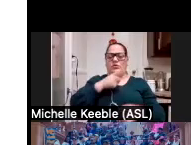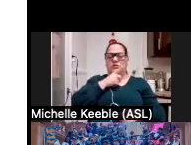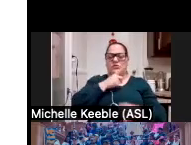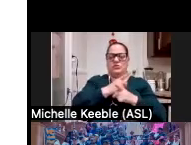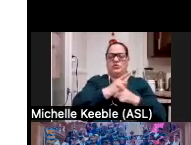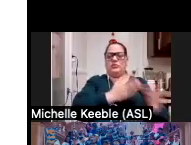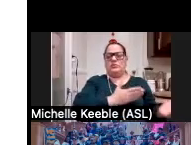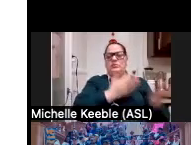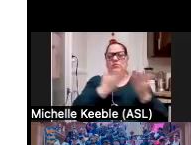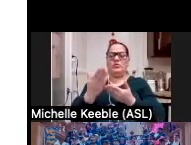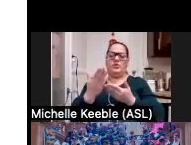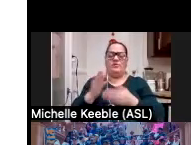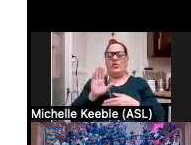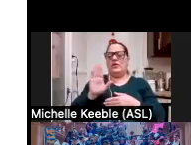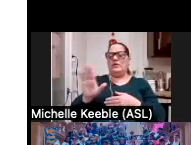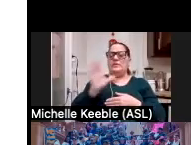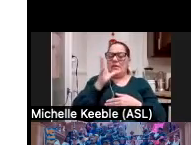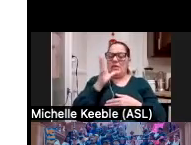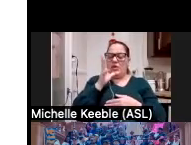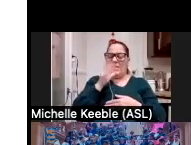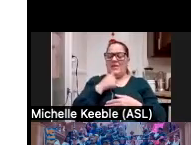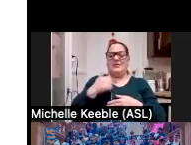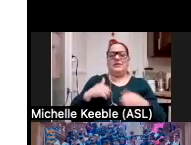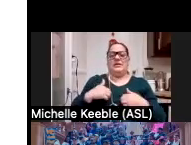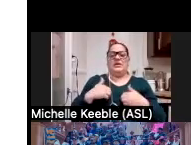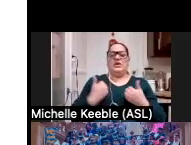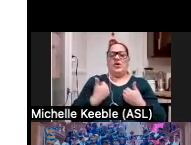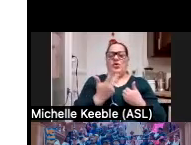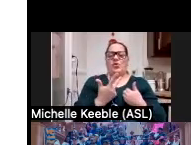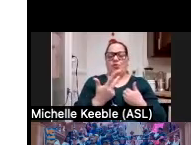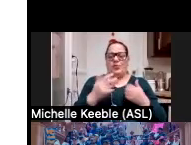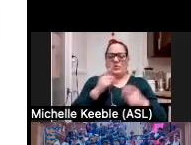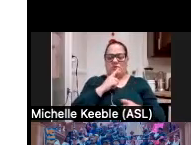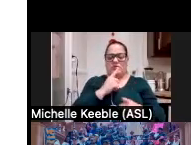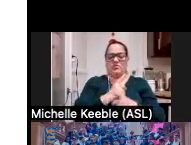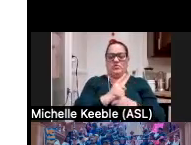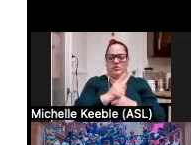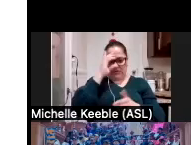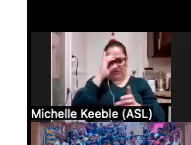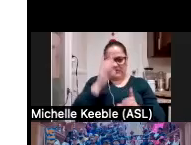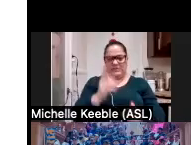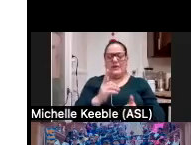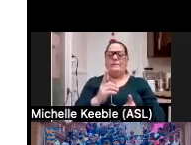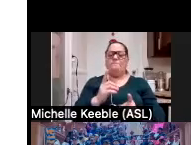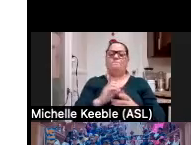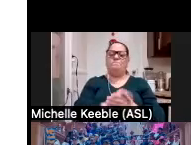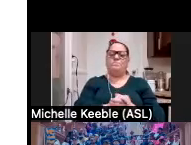three younger sisters. Um still when the time came, his family decided that um Hank would go